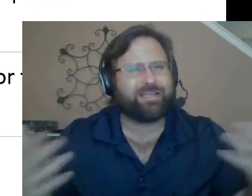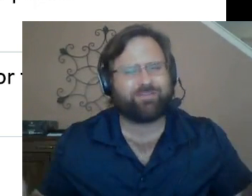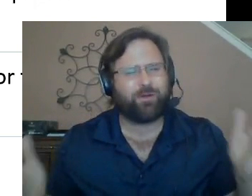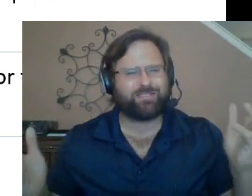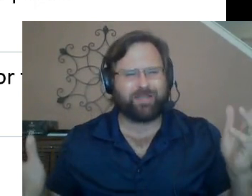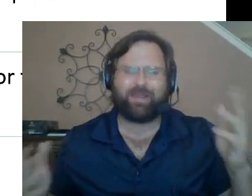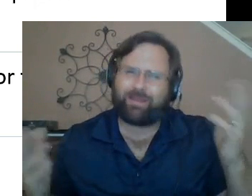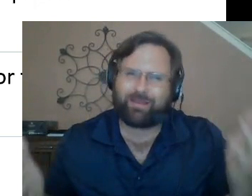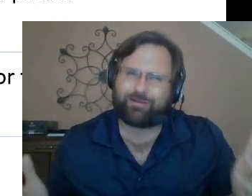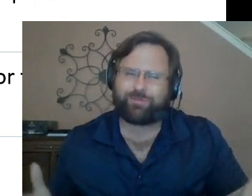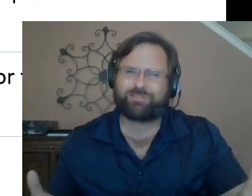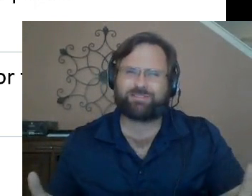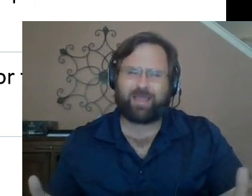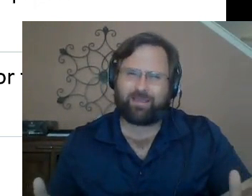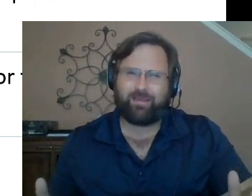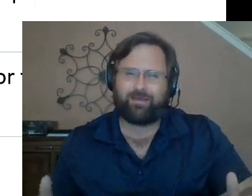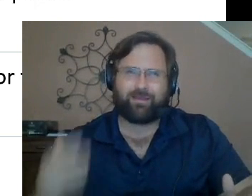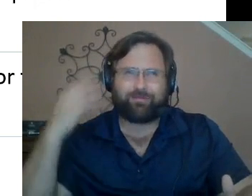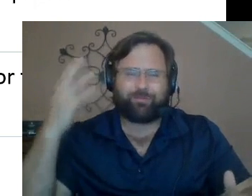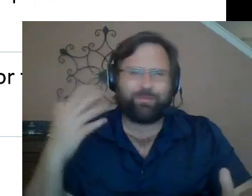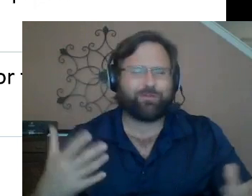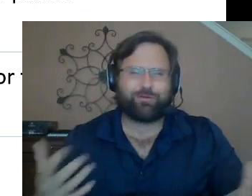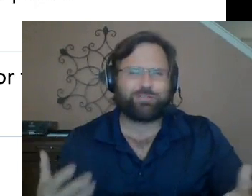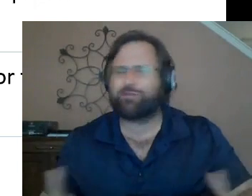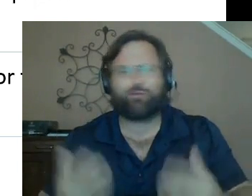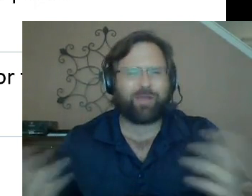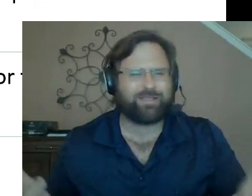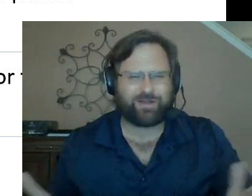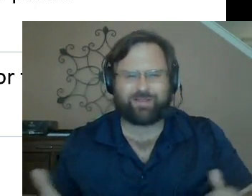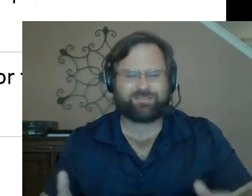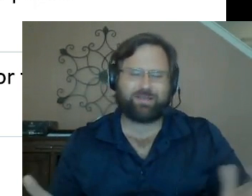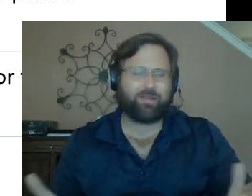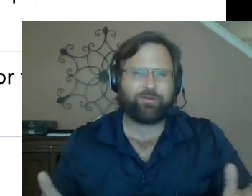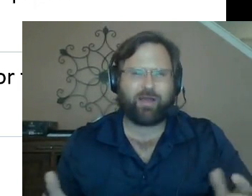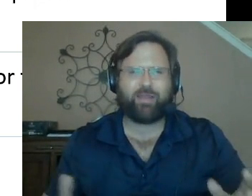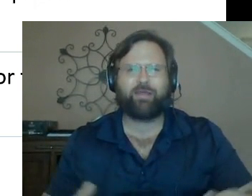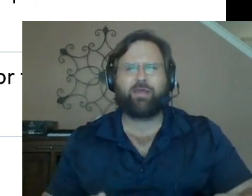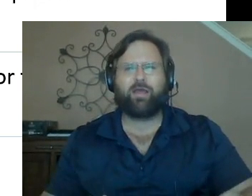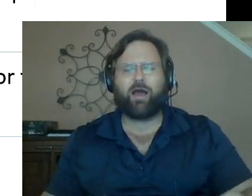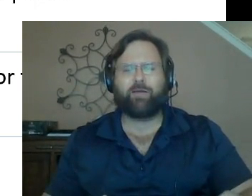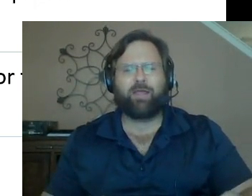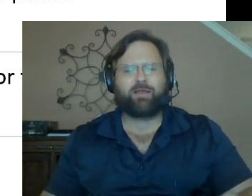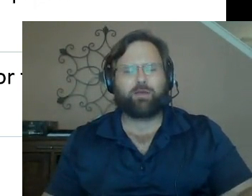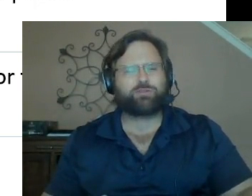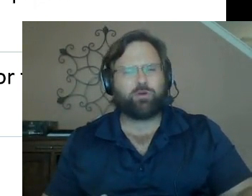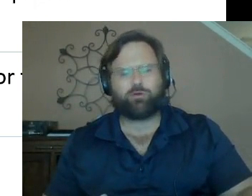leave the question and you're supposed to say you know the people who you're talking to you don't answer it they just say no you're not a rhetorical question